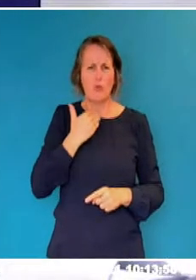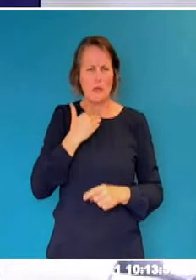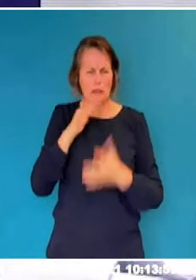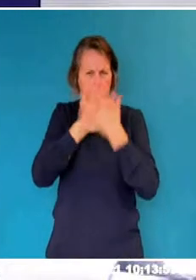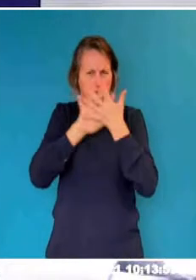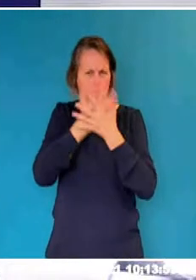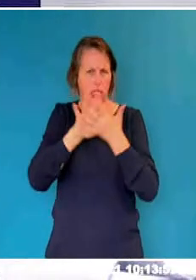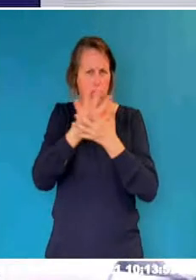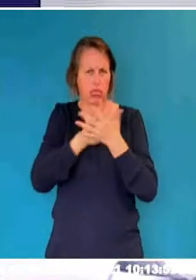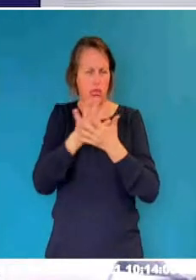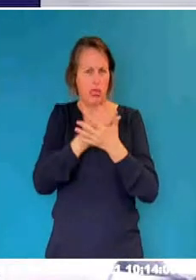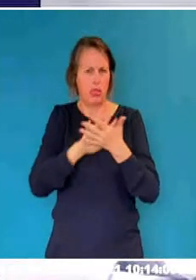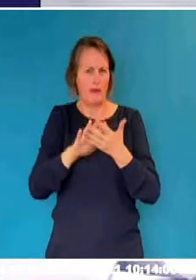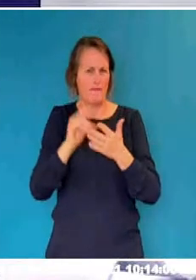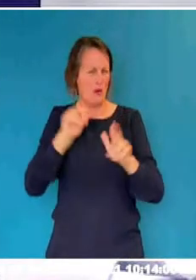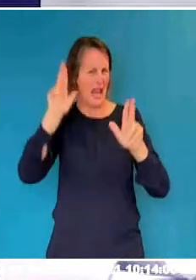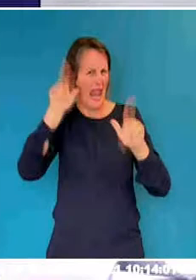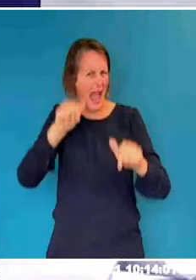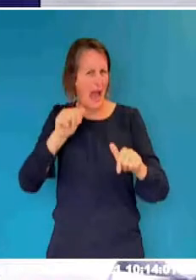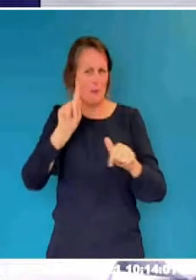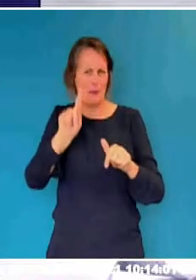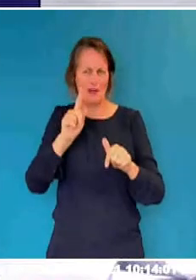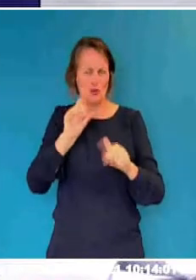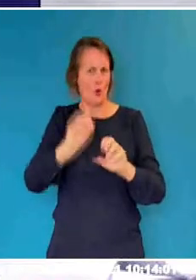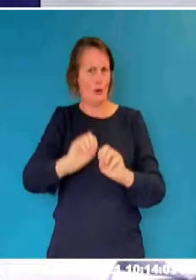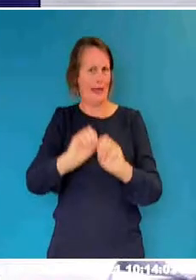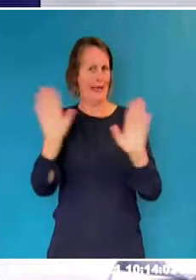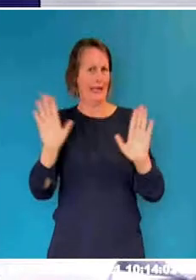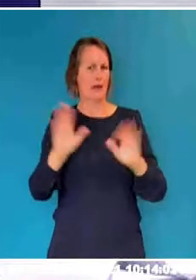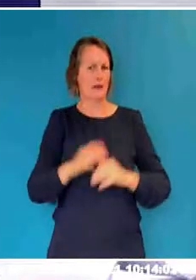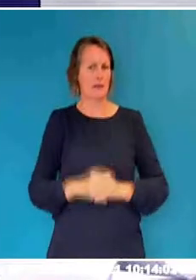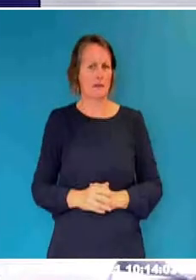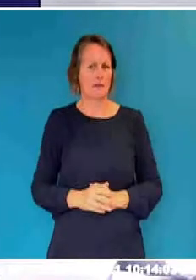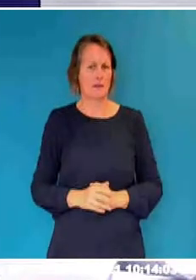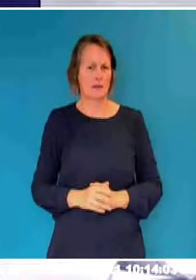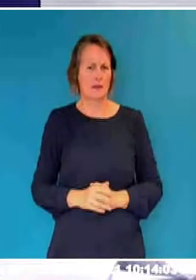It is coming through very loudly but it is somewhat muffled and I'm told that it's at probably your end.